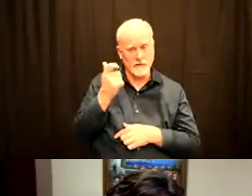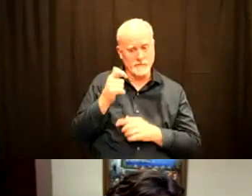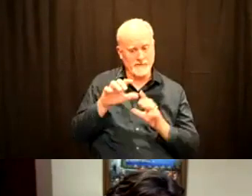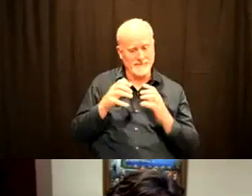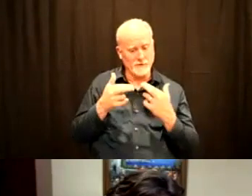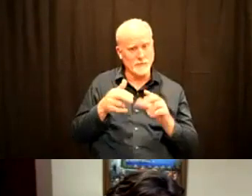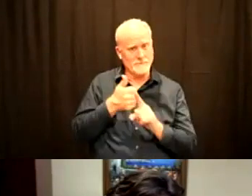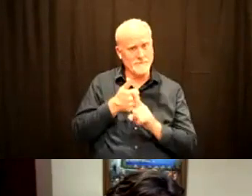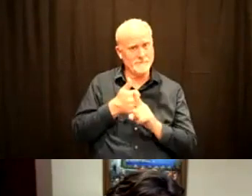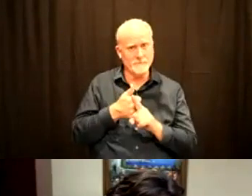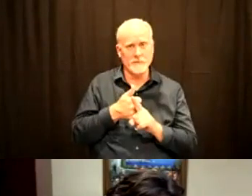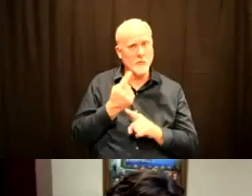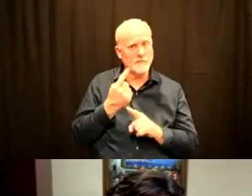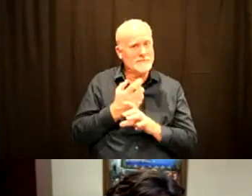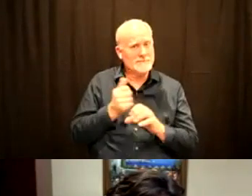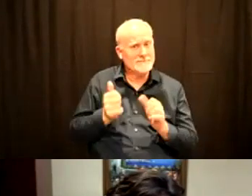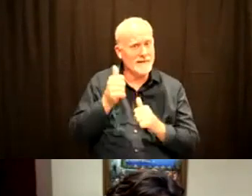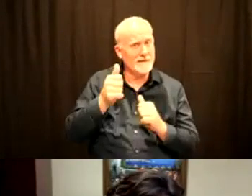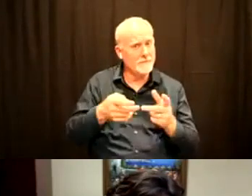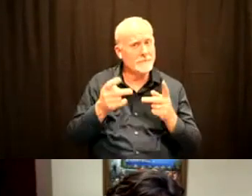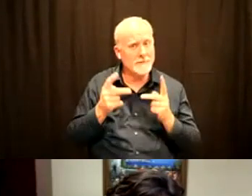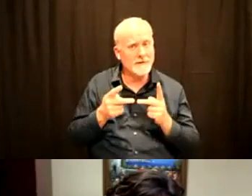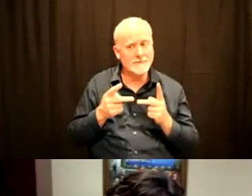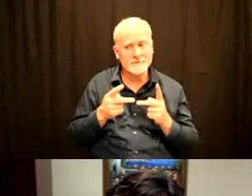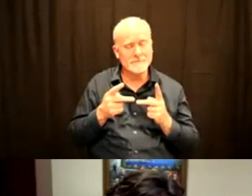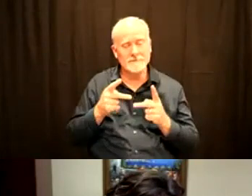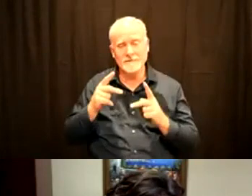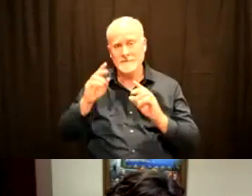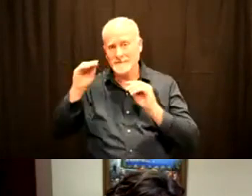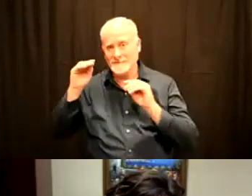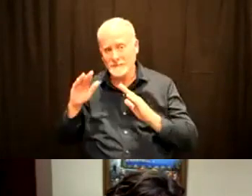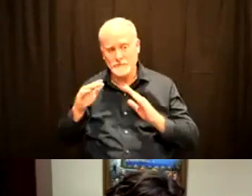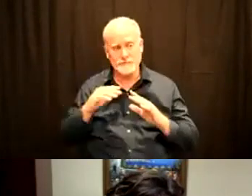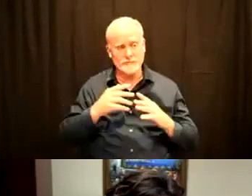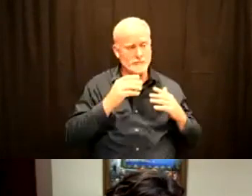fact one of the safest places that students and faculty can be how do we make that even safer